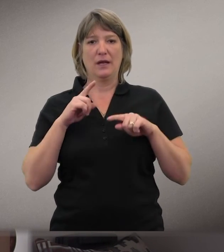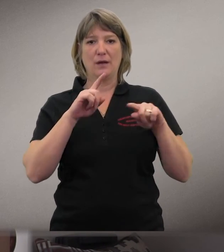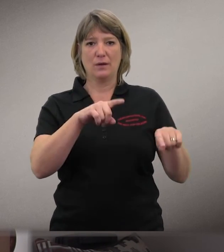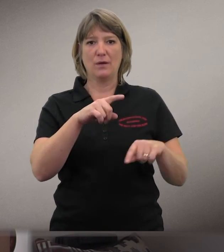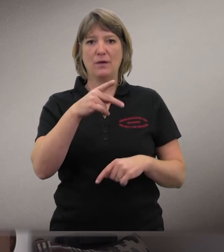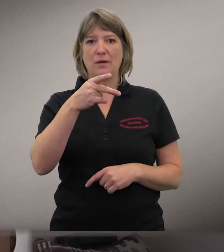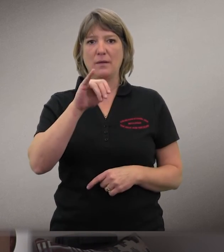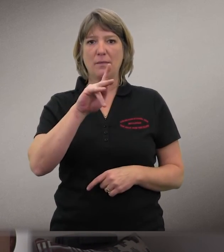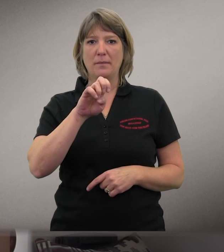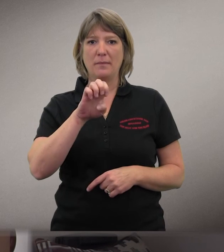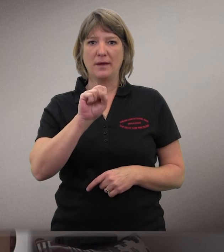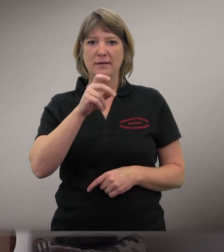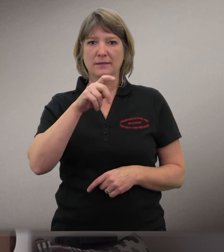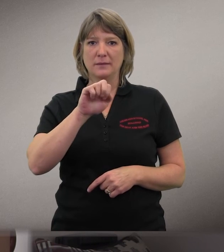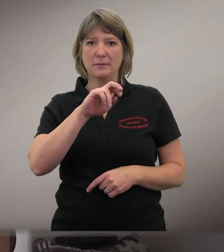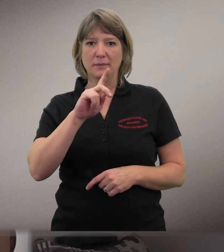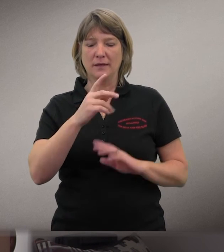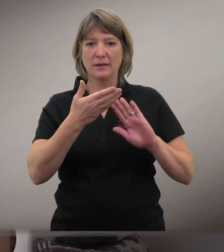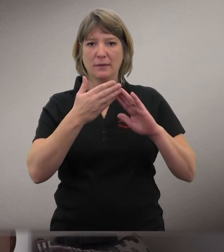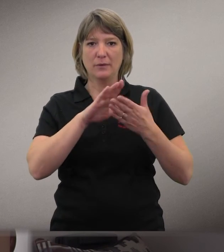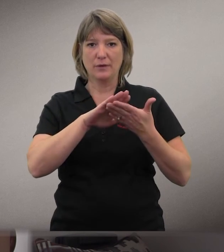I'm currently going to Pikes Peak Community College